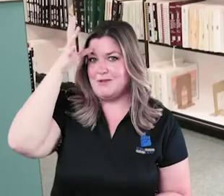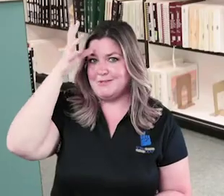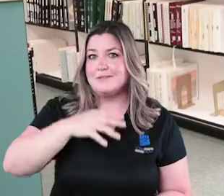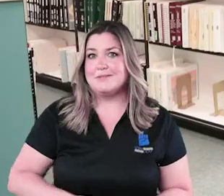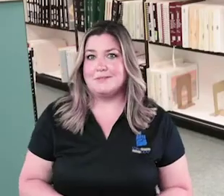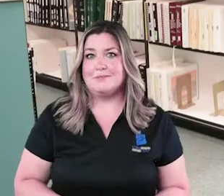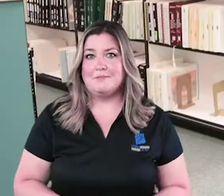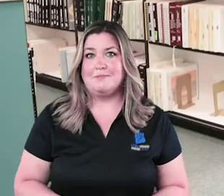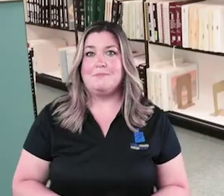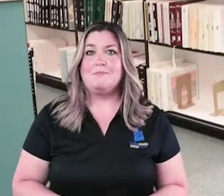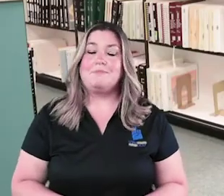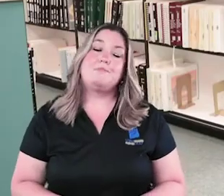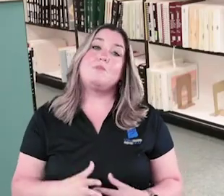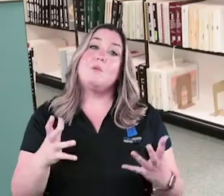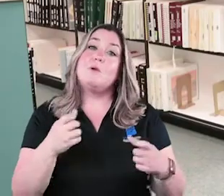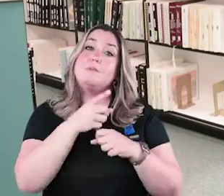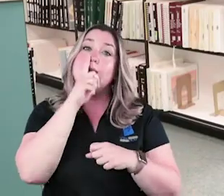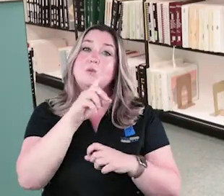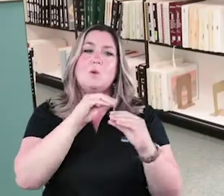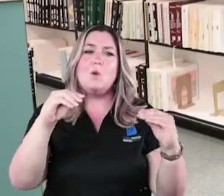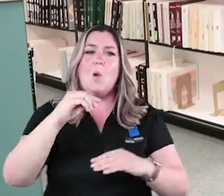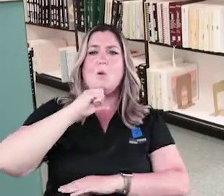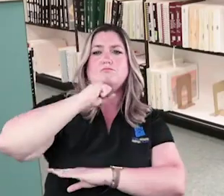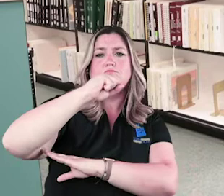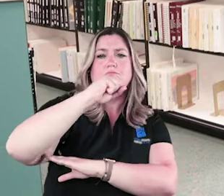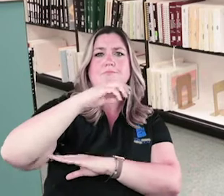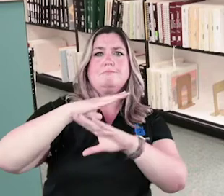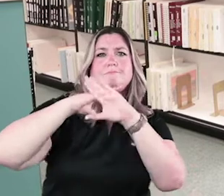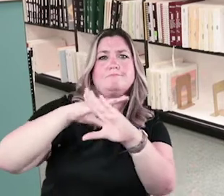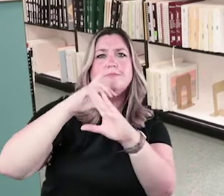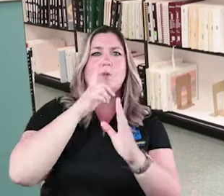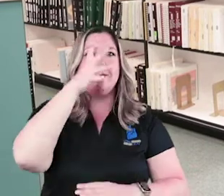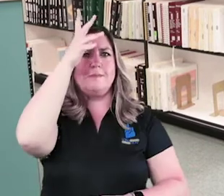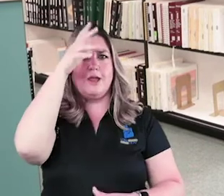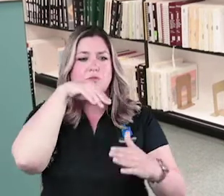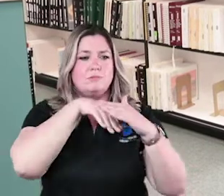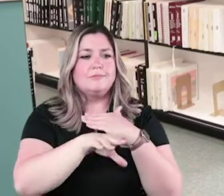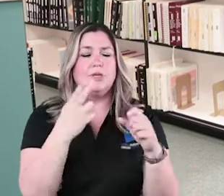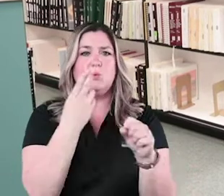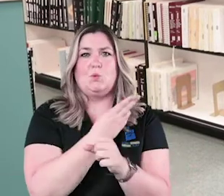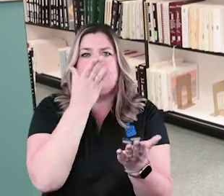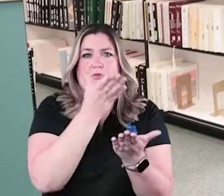accessible as possible for our students and parents. We wanted to make sure that there weren't